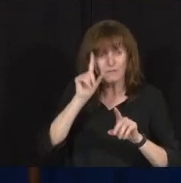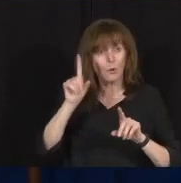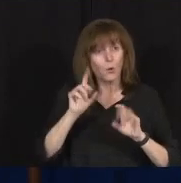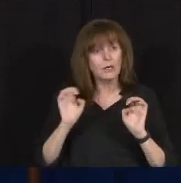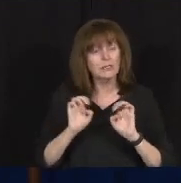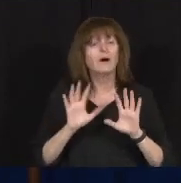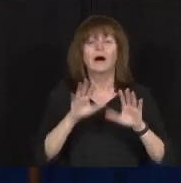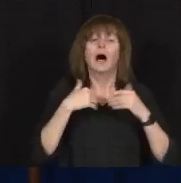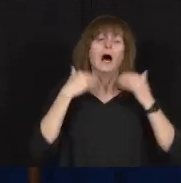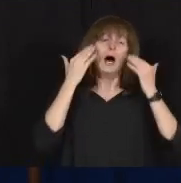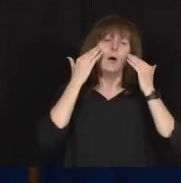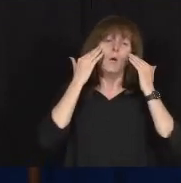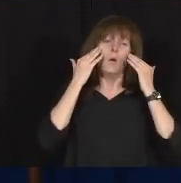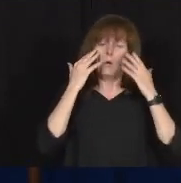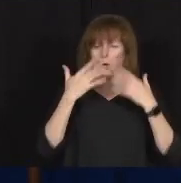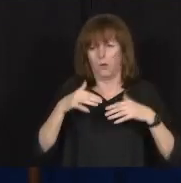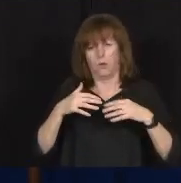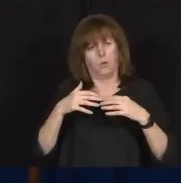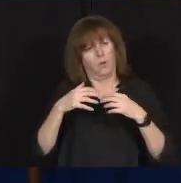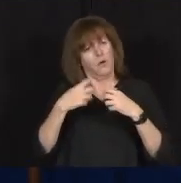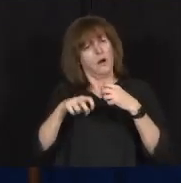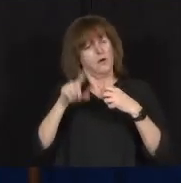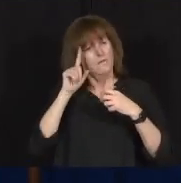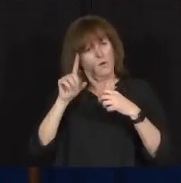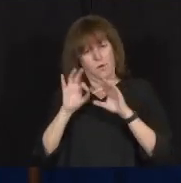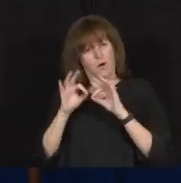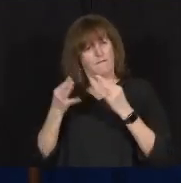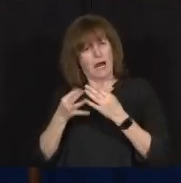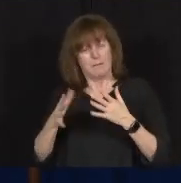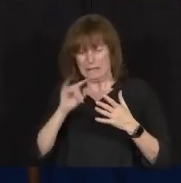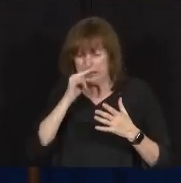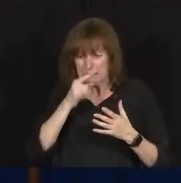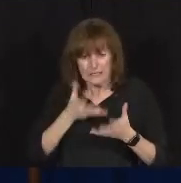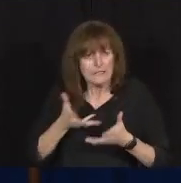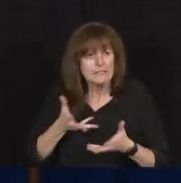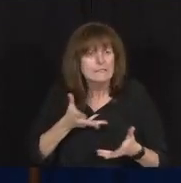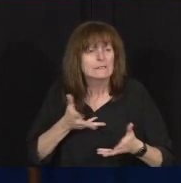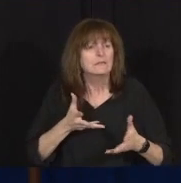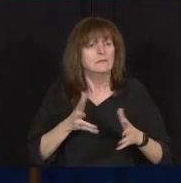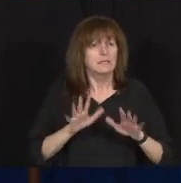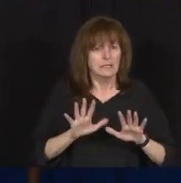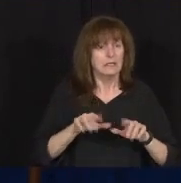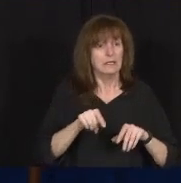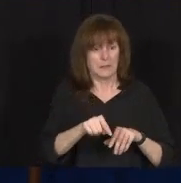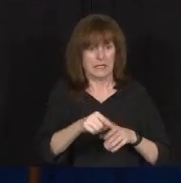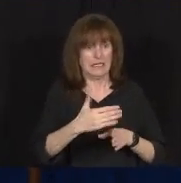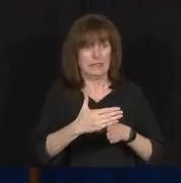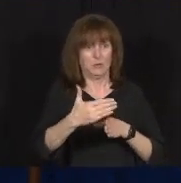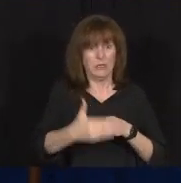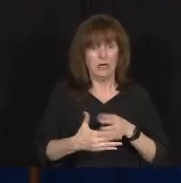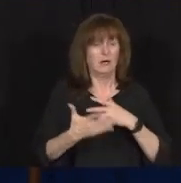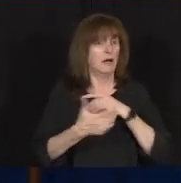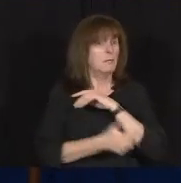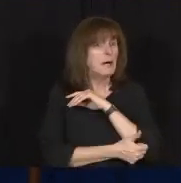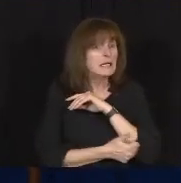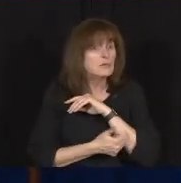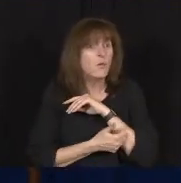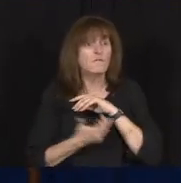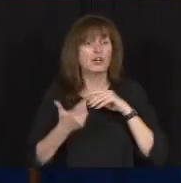right now and just enjoy Passover and Easter t o the best of your ability. And thank you.